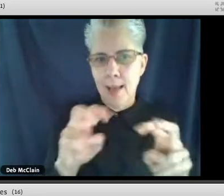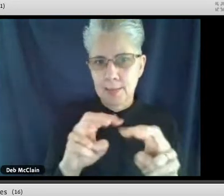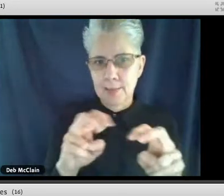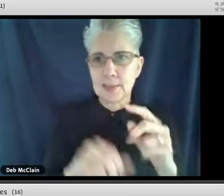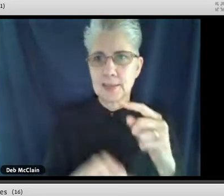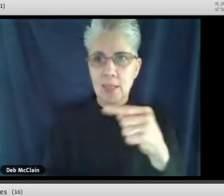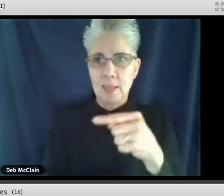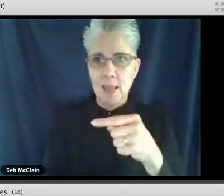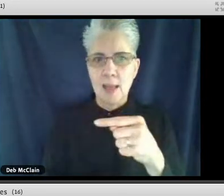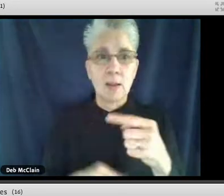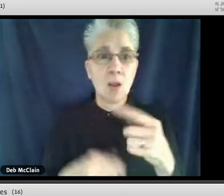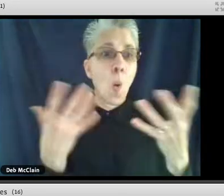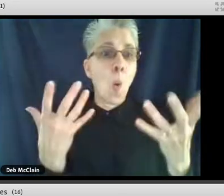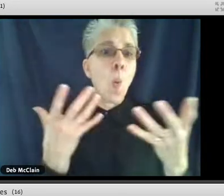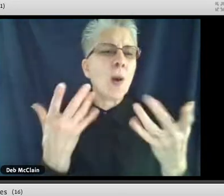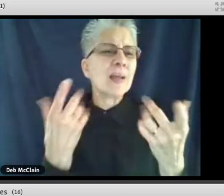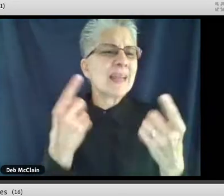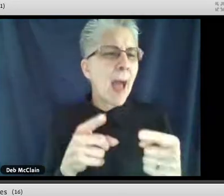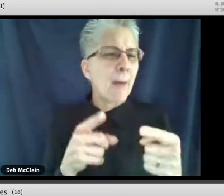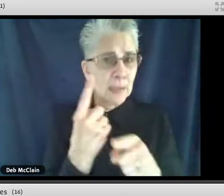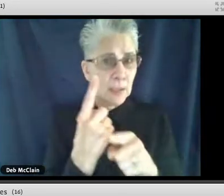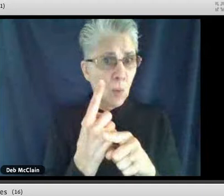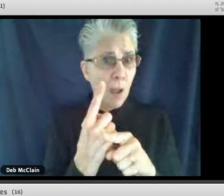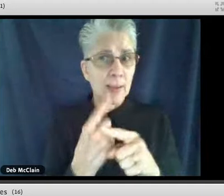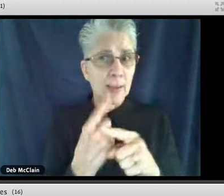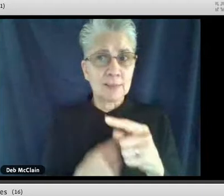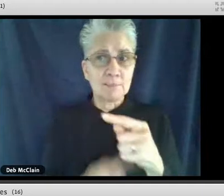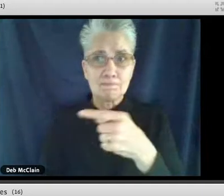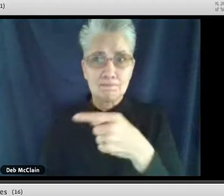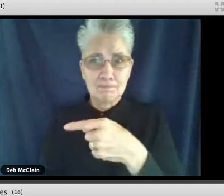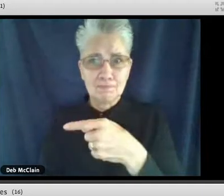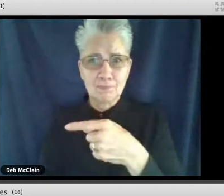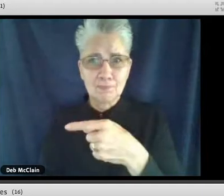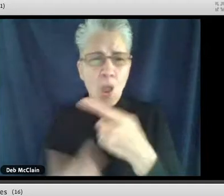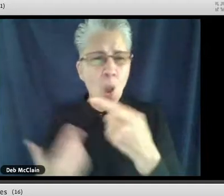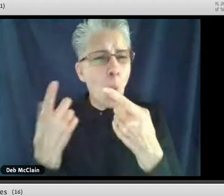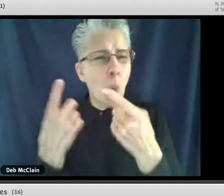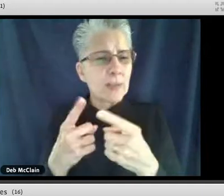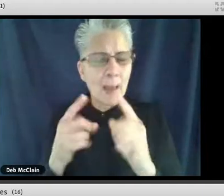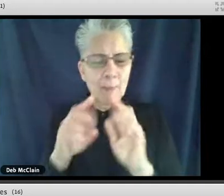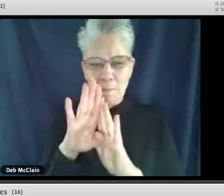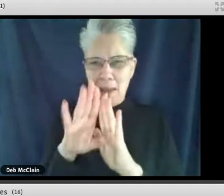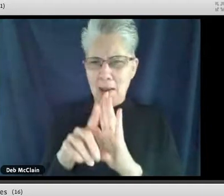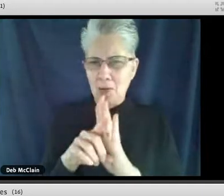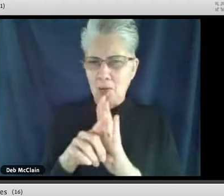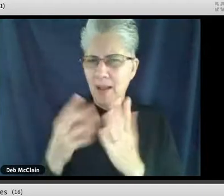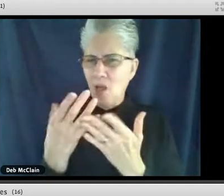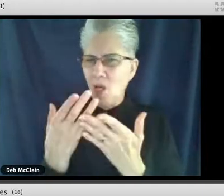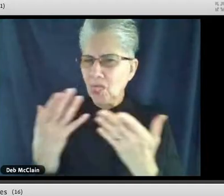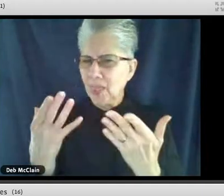What is happening, right? What is happening in the background? What is going wrong?